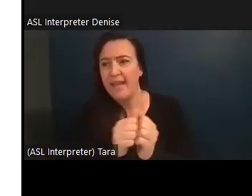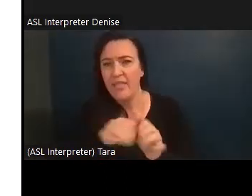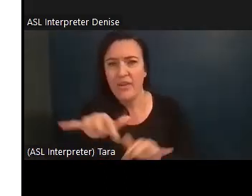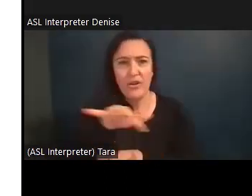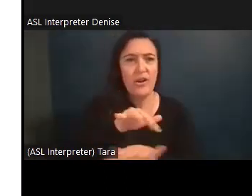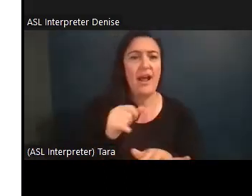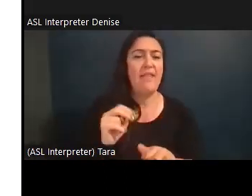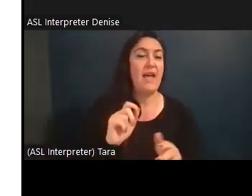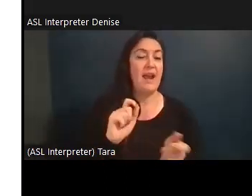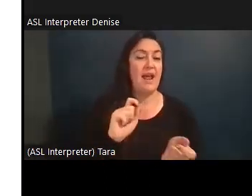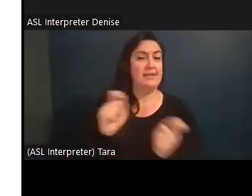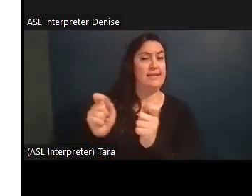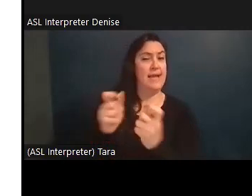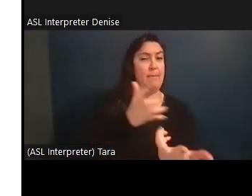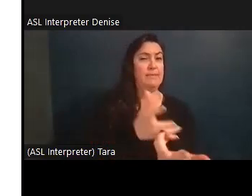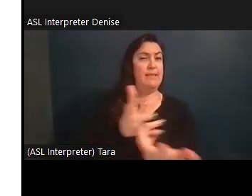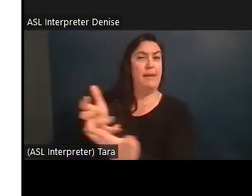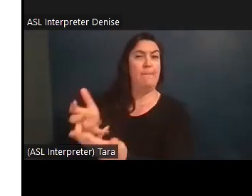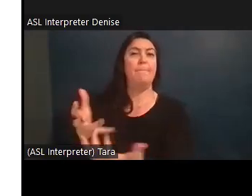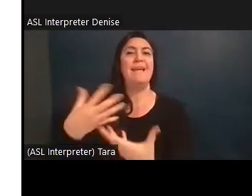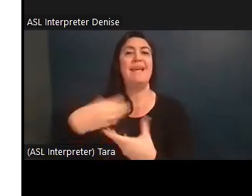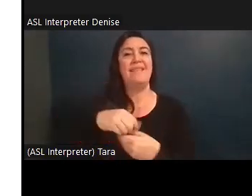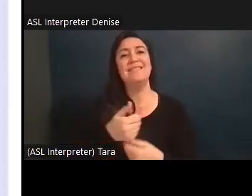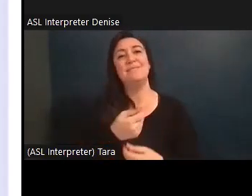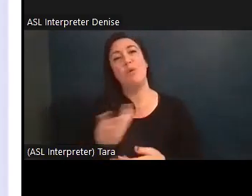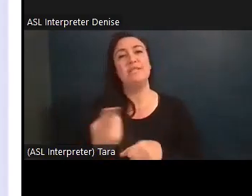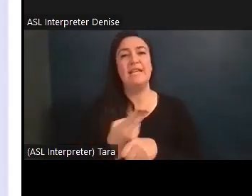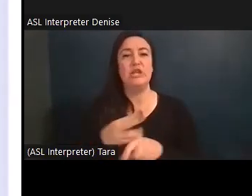them in this multi use landscape.